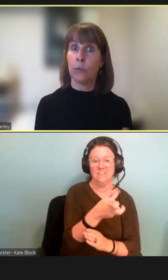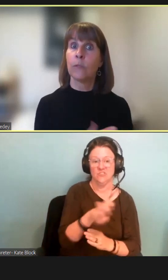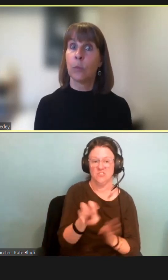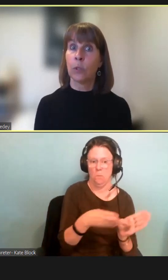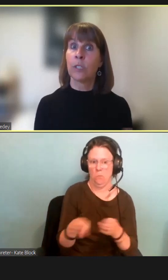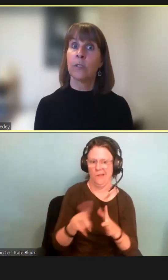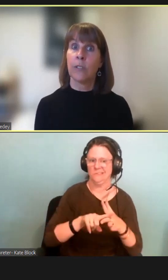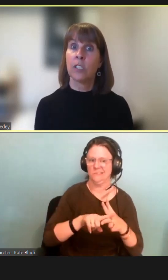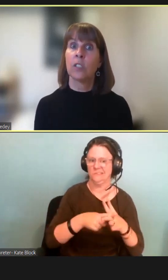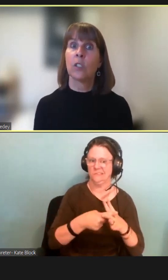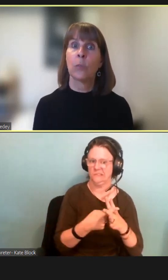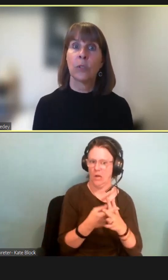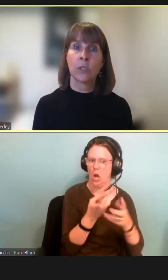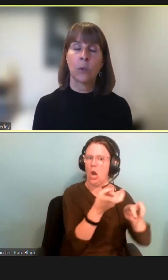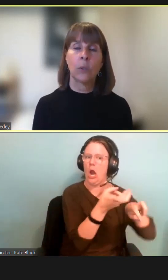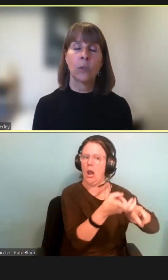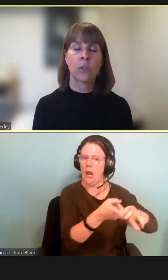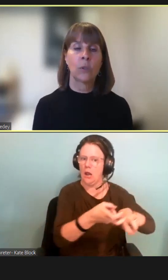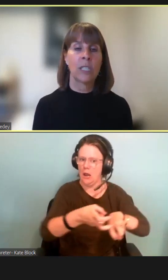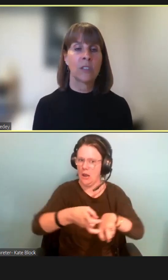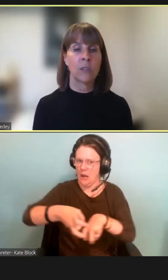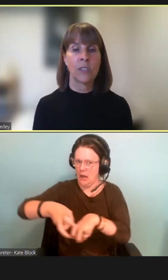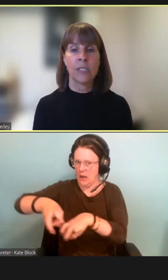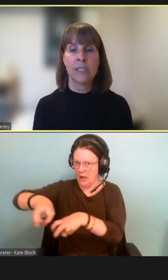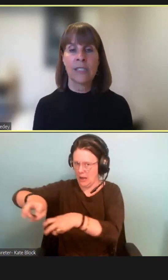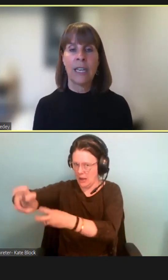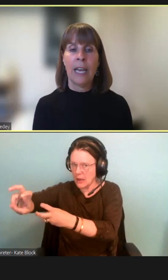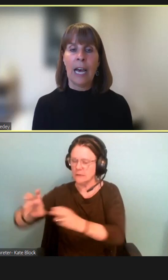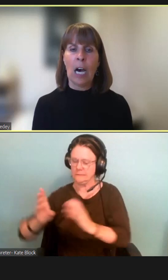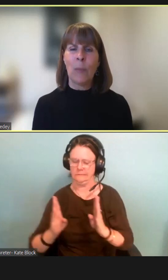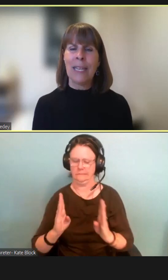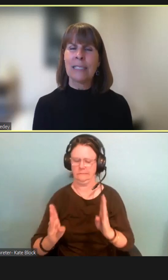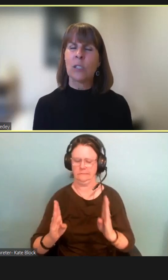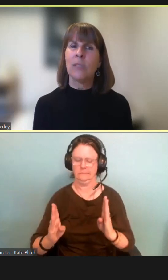early intervention to preschool or school age Services um and to me that's